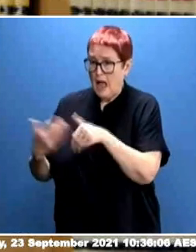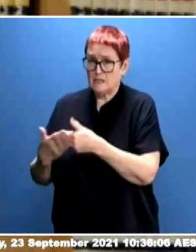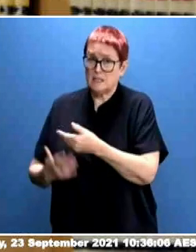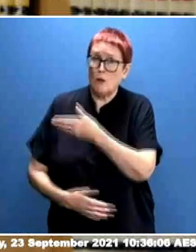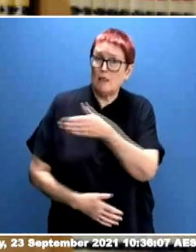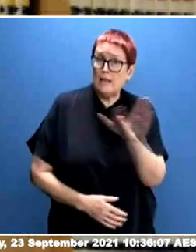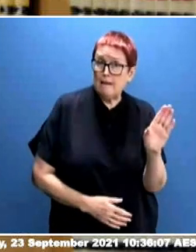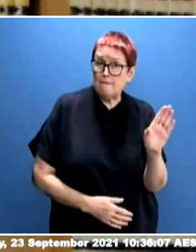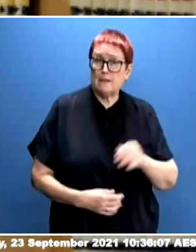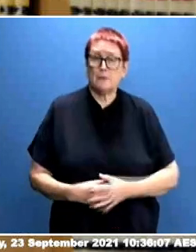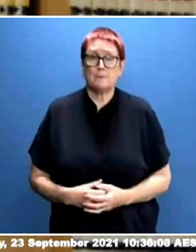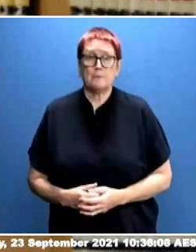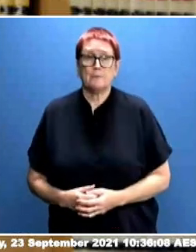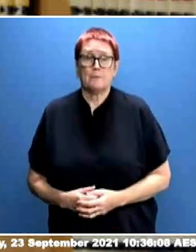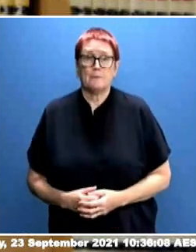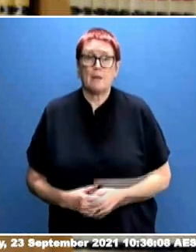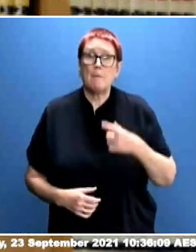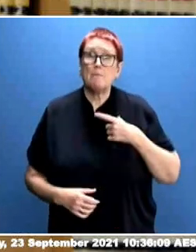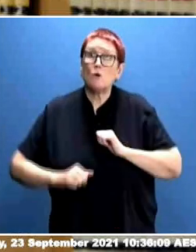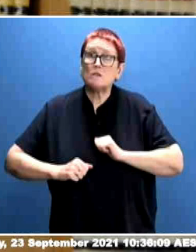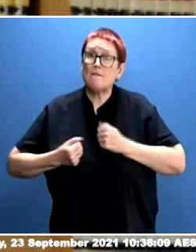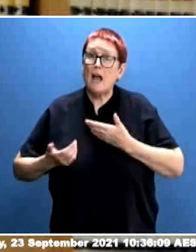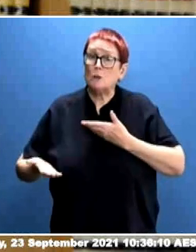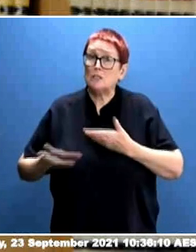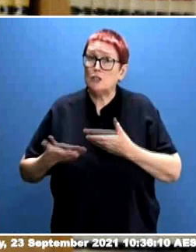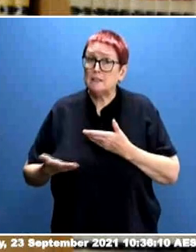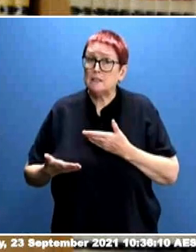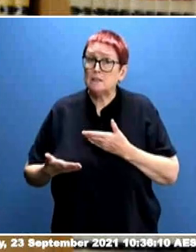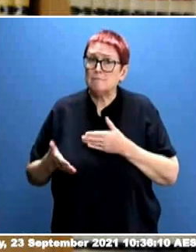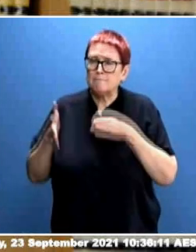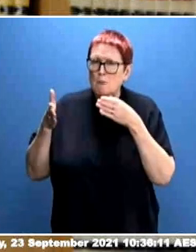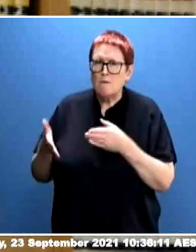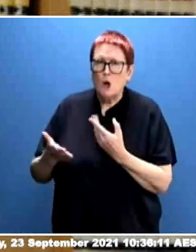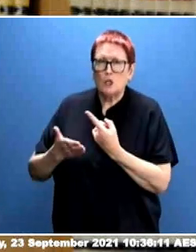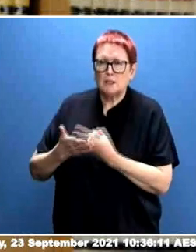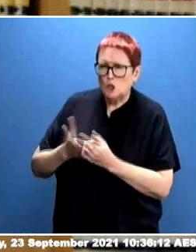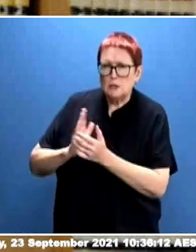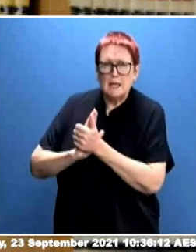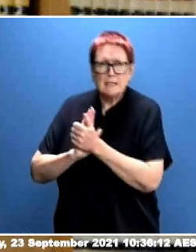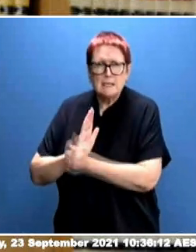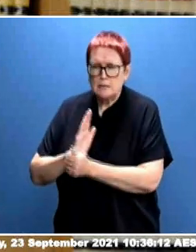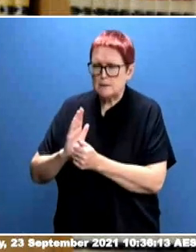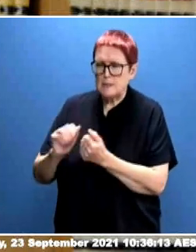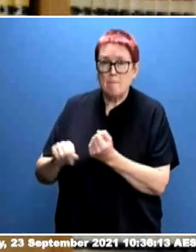And due to the nature of our service, we are focusing on items that speak to a child understanding safety,